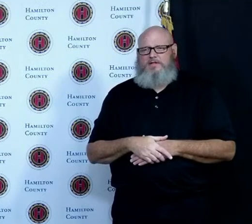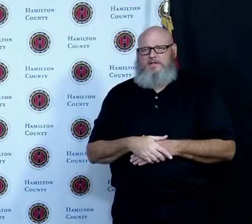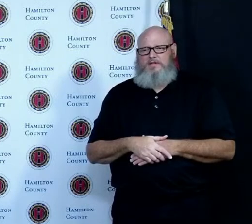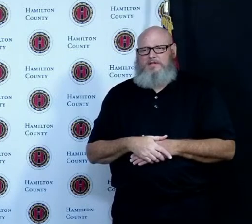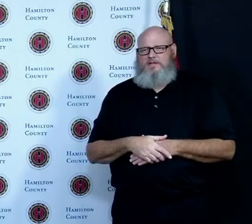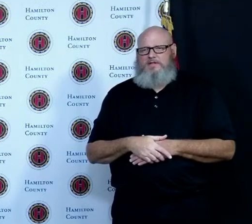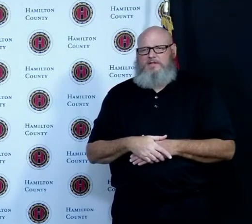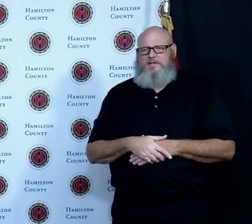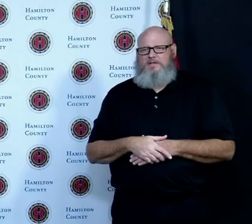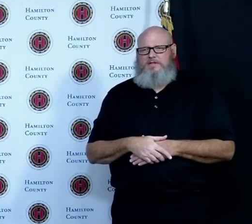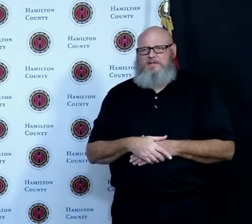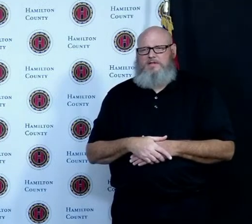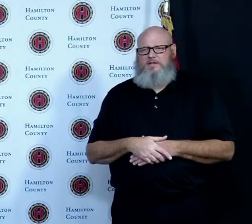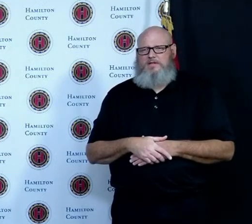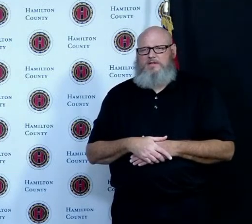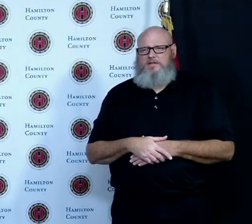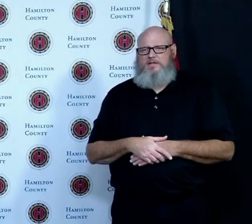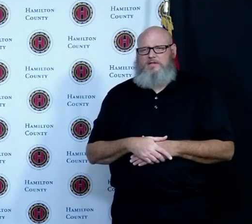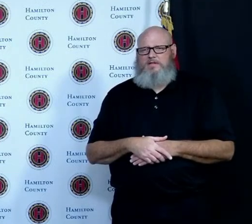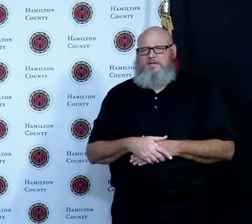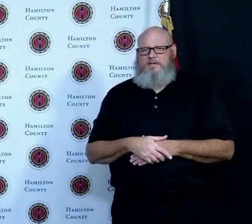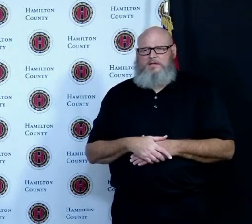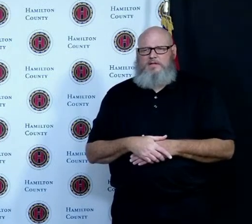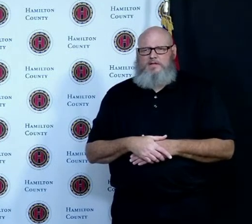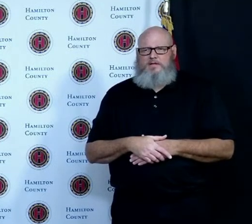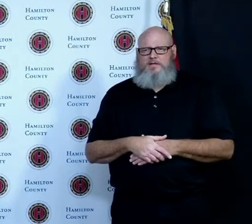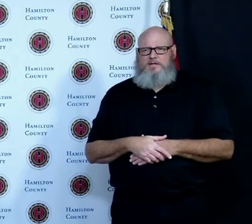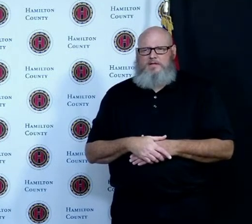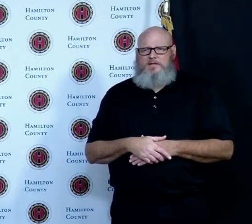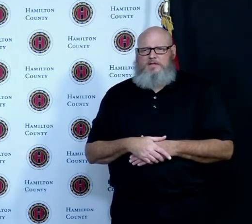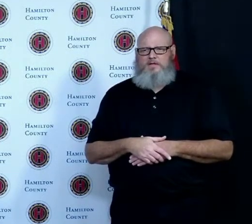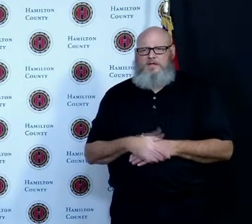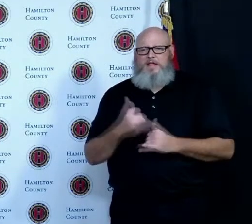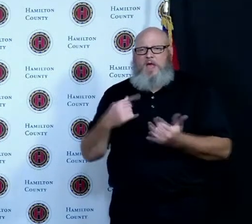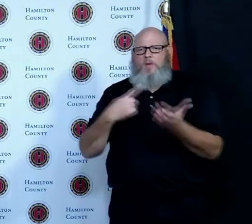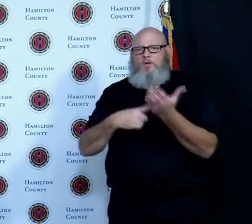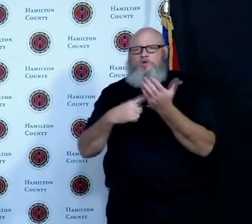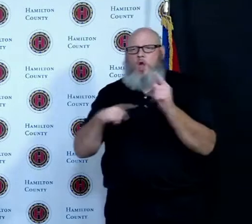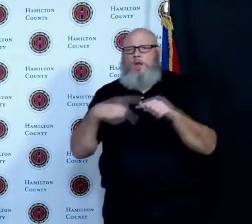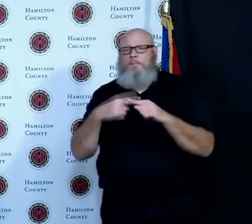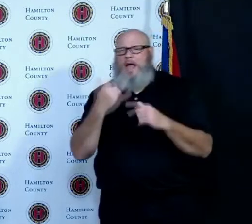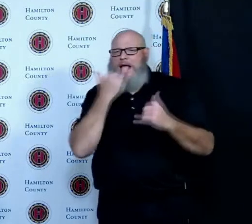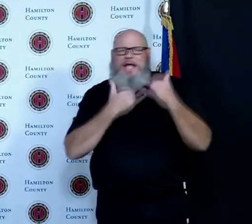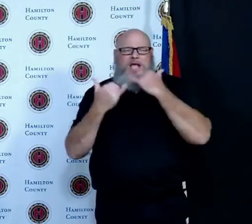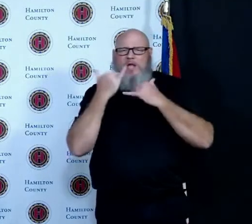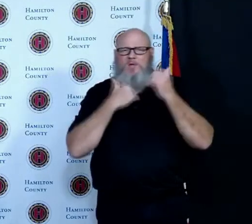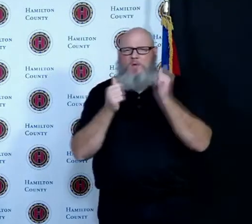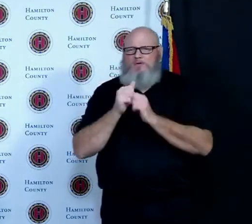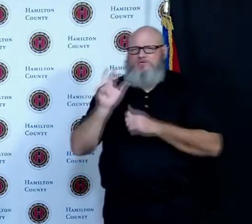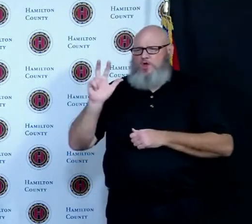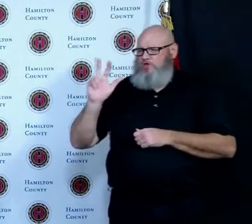about there being errors with 35 doses is there some kind of consequence for throwing away